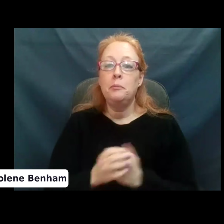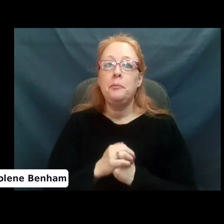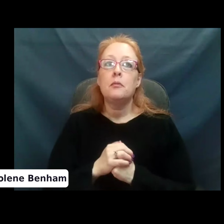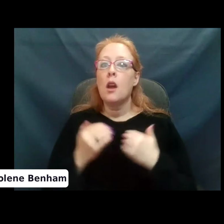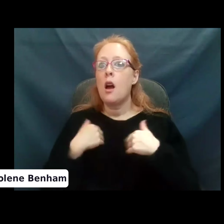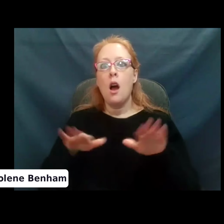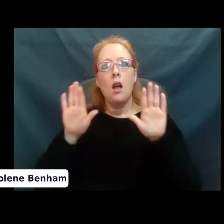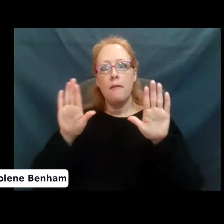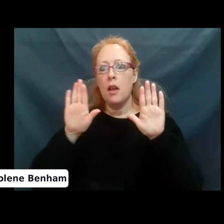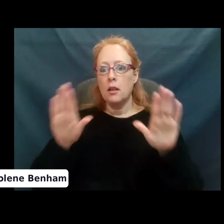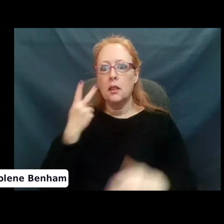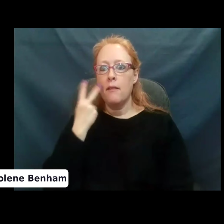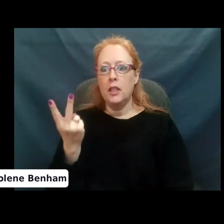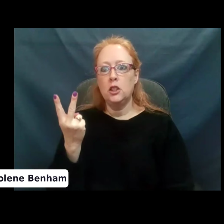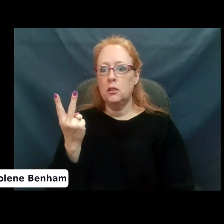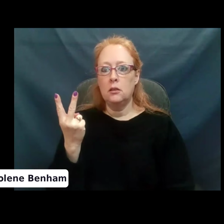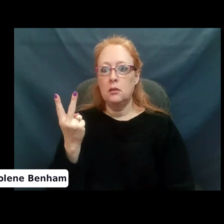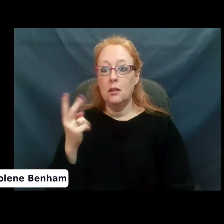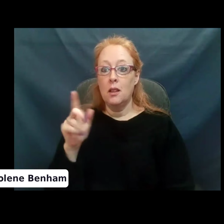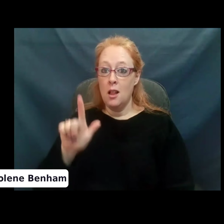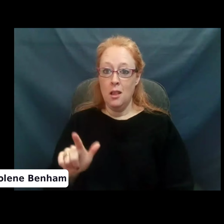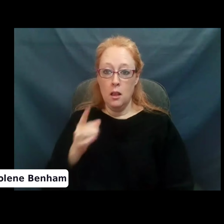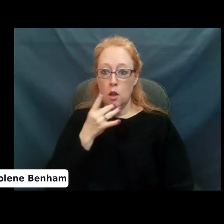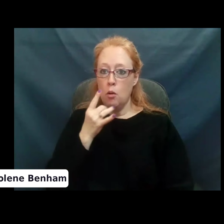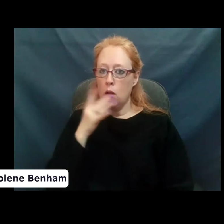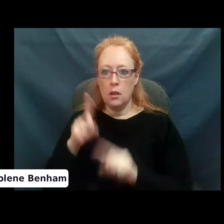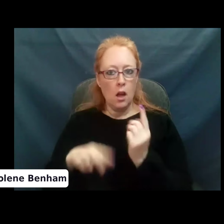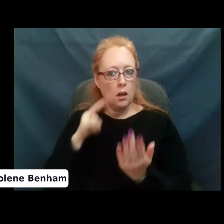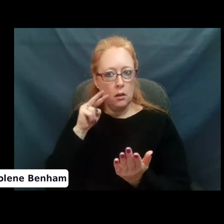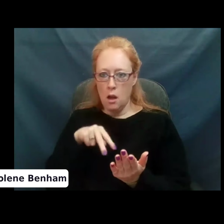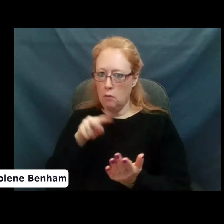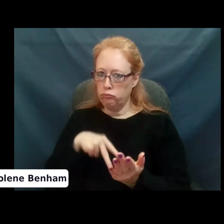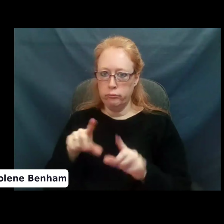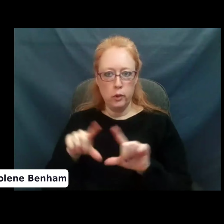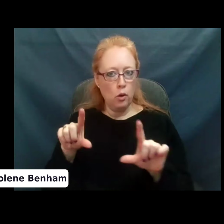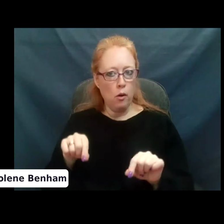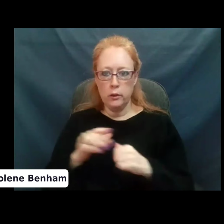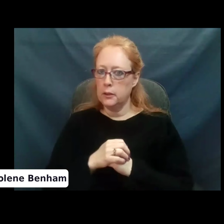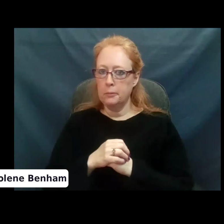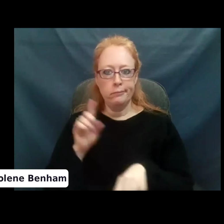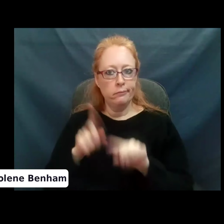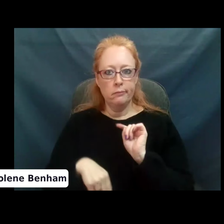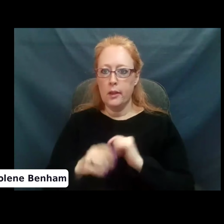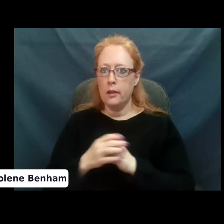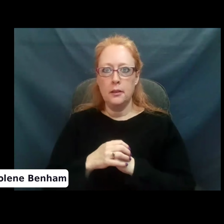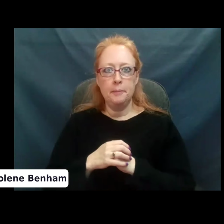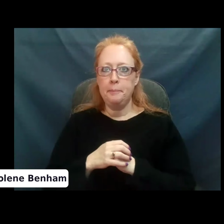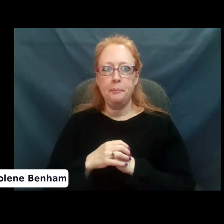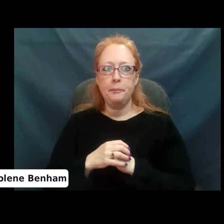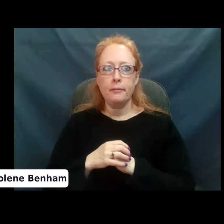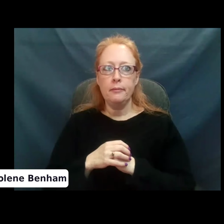Daniel: Oh it's not, oh, okay.